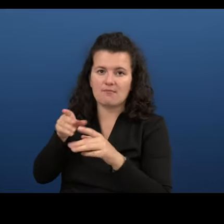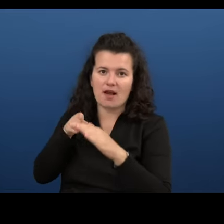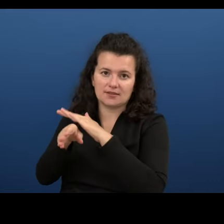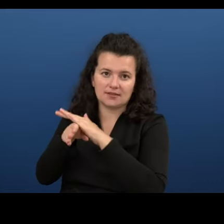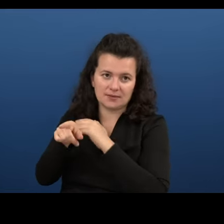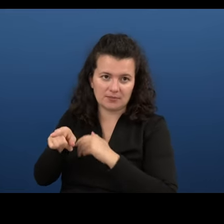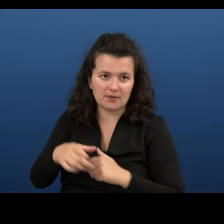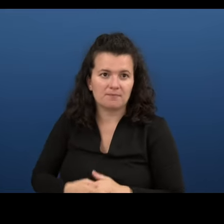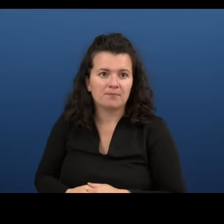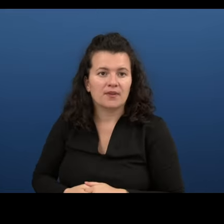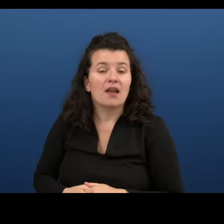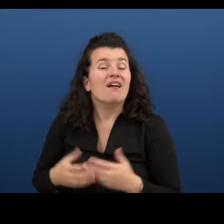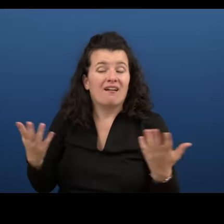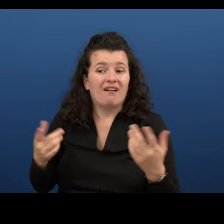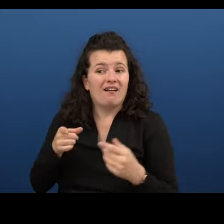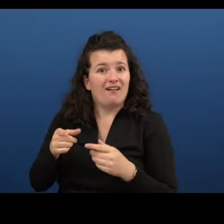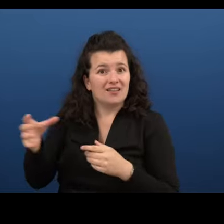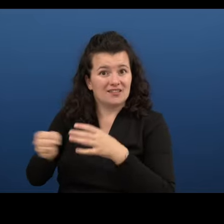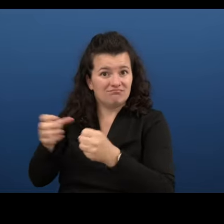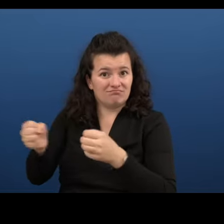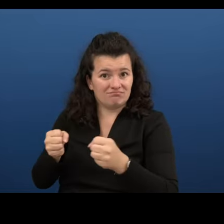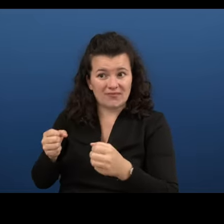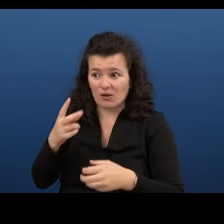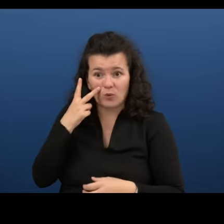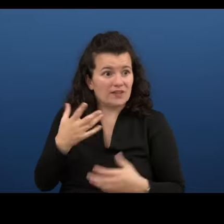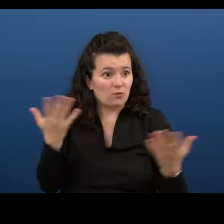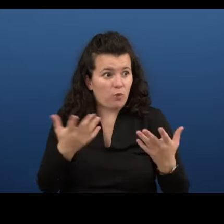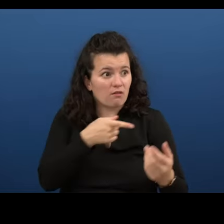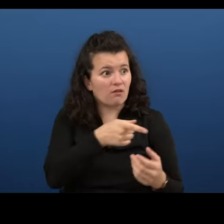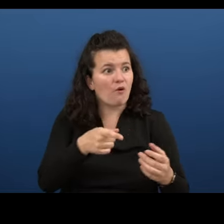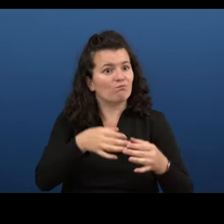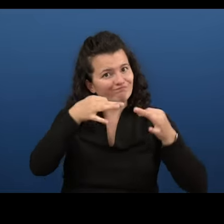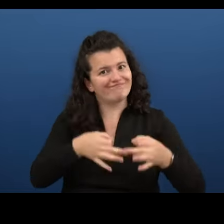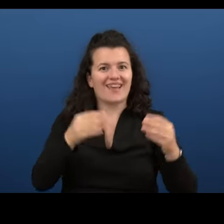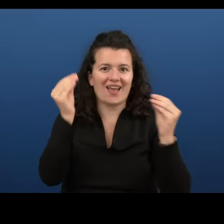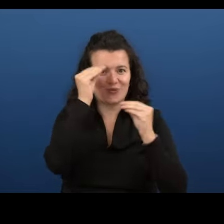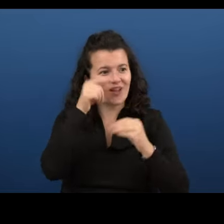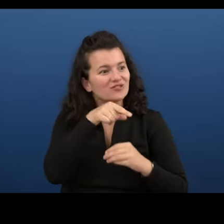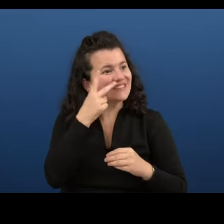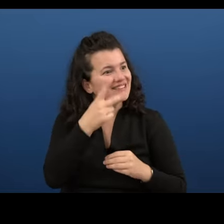are excluded from formal education, particularly so in Africa but across the globe.